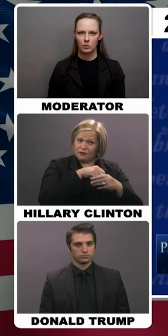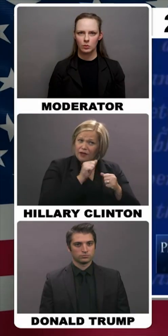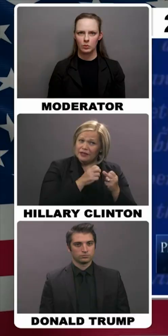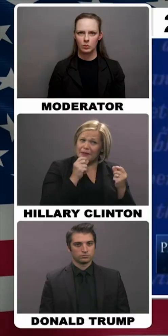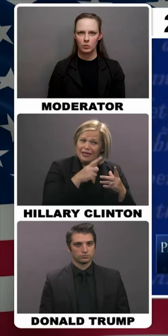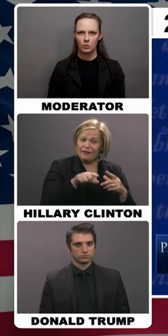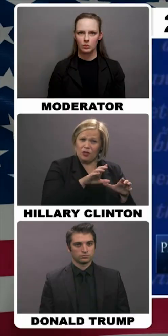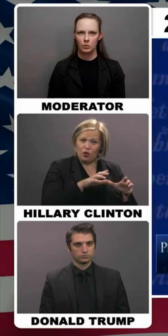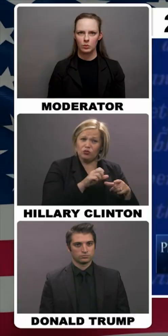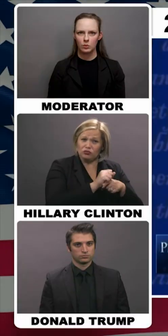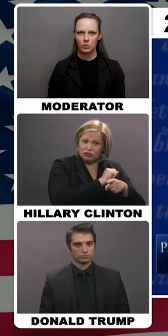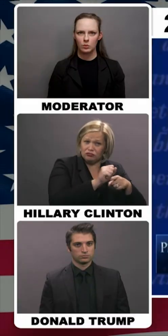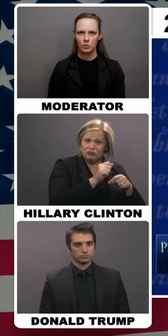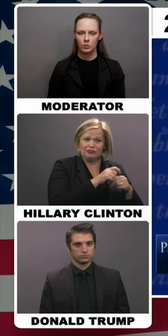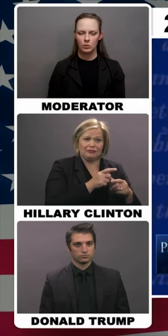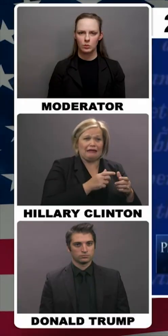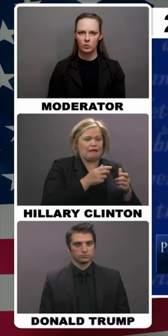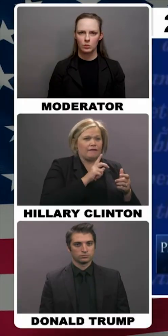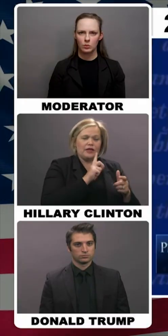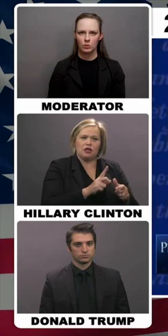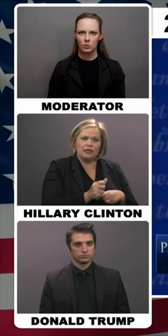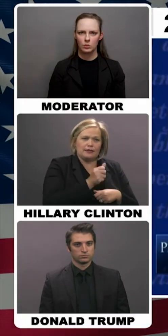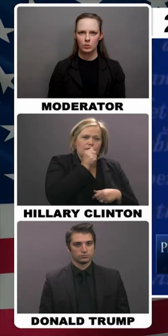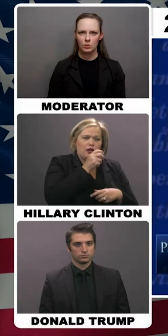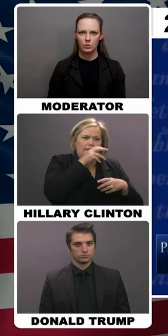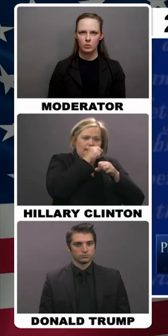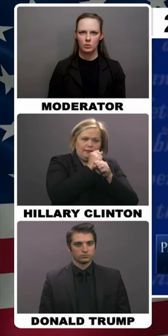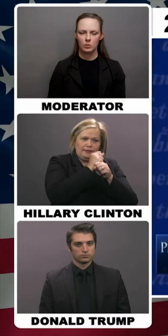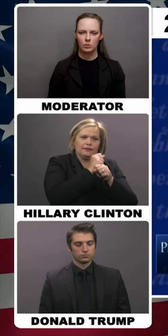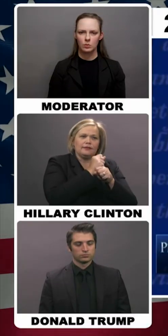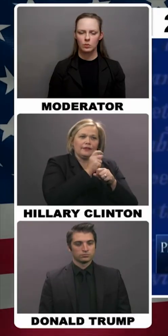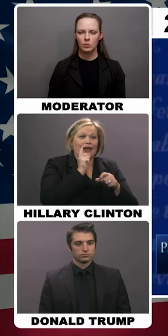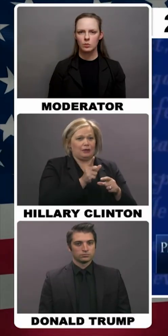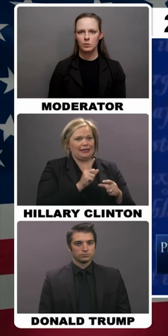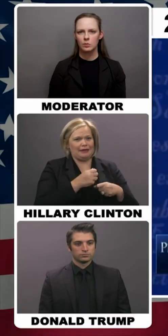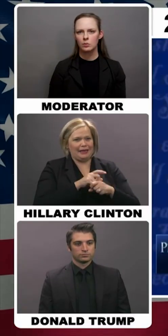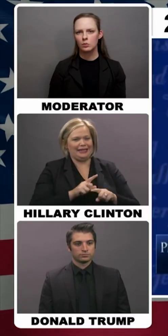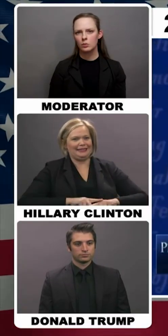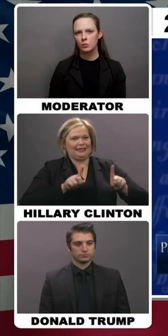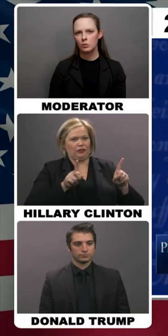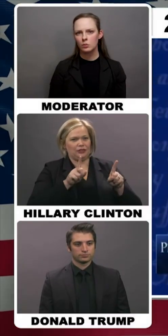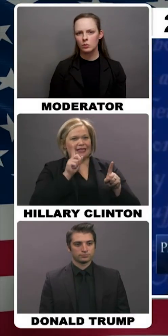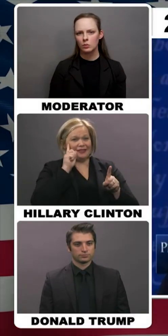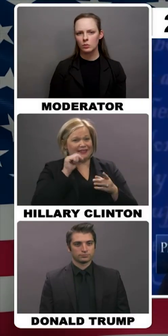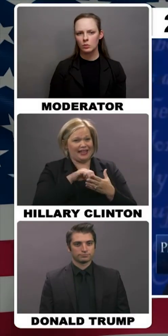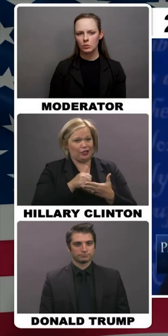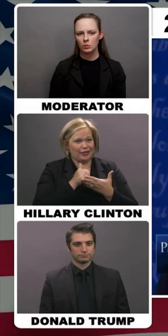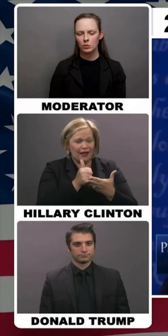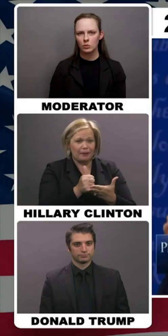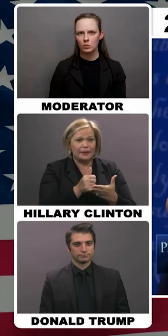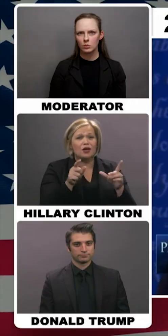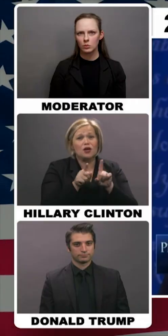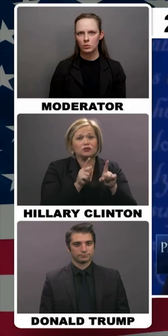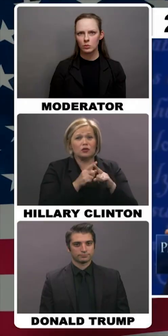highly classified ones, made a difference. So I think that could help. I would also consider arming the Kurds.